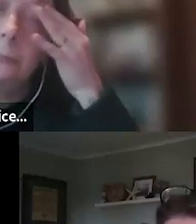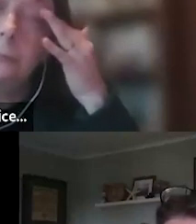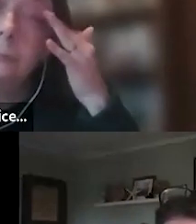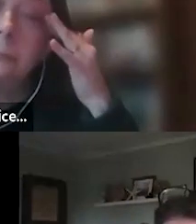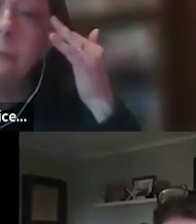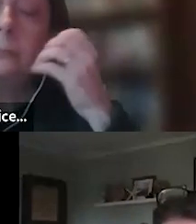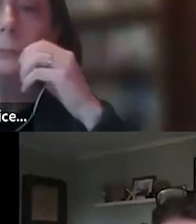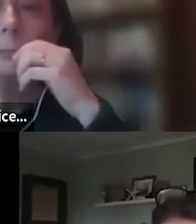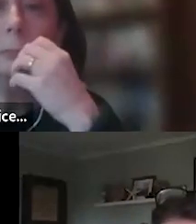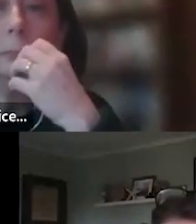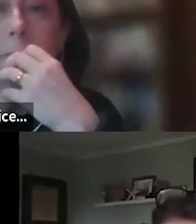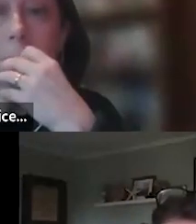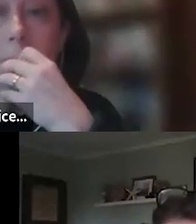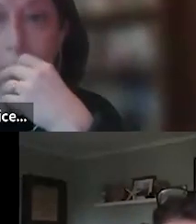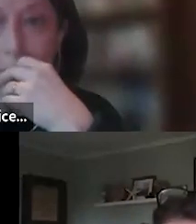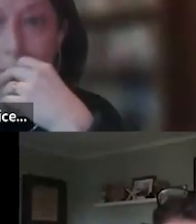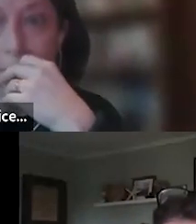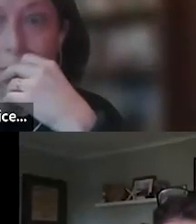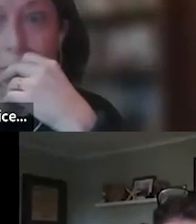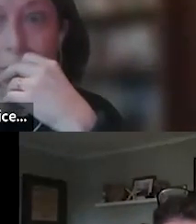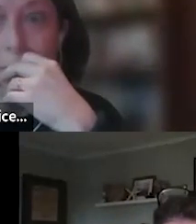Yes, I usually use the housing